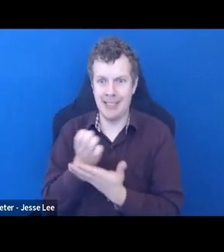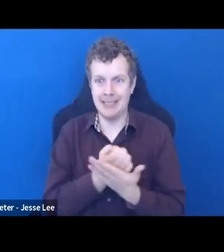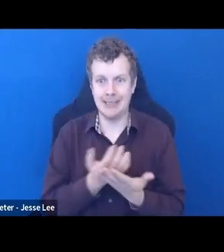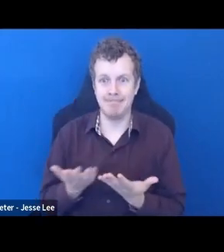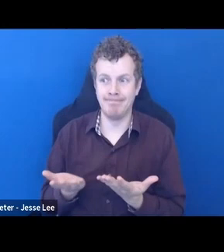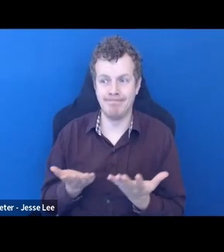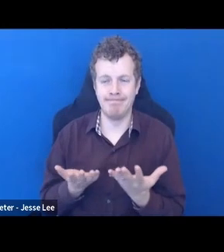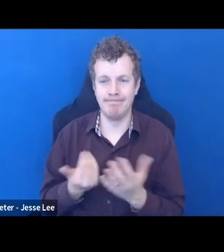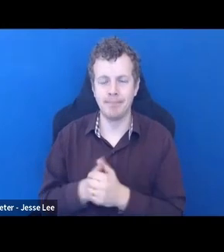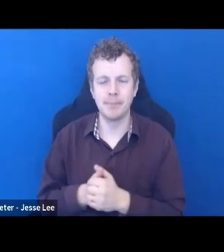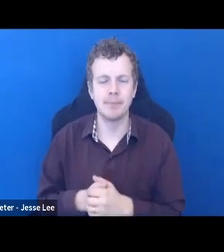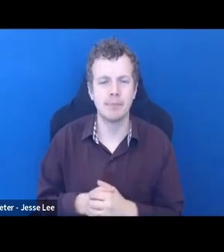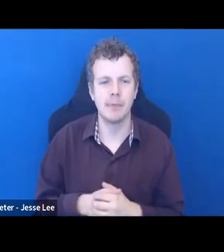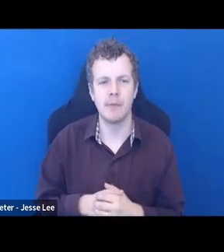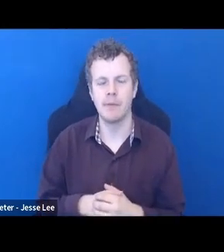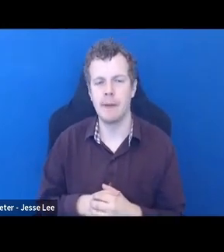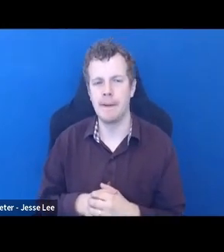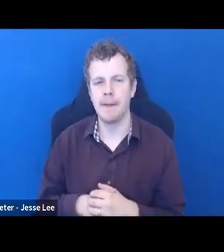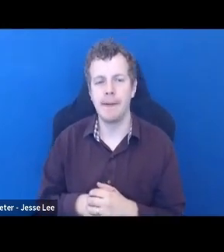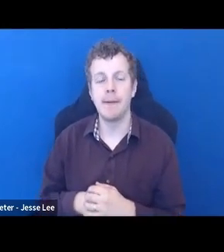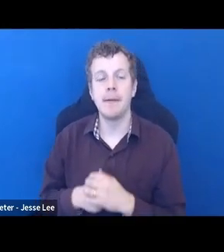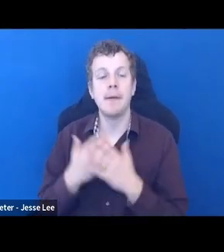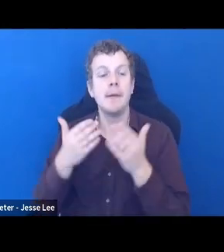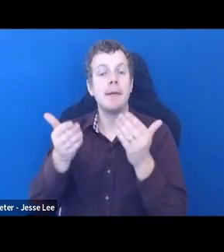And then another clinician.